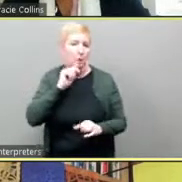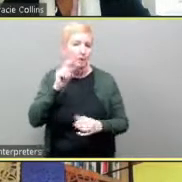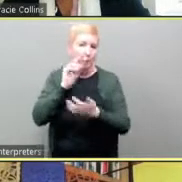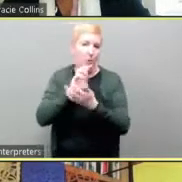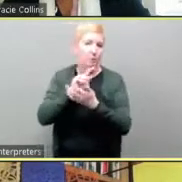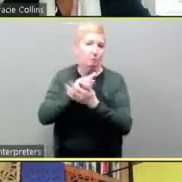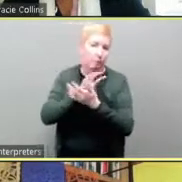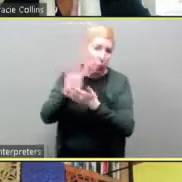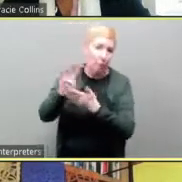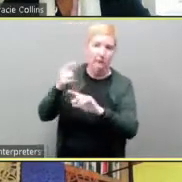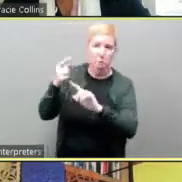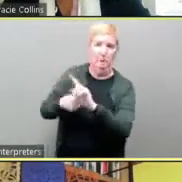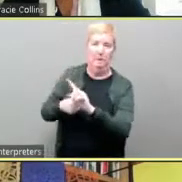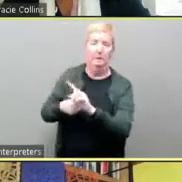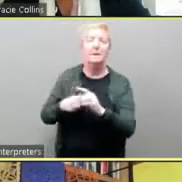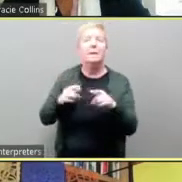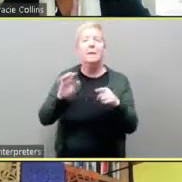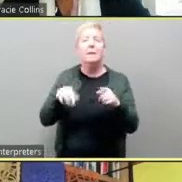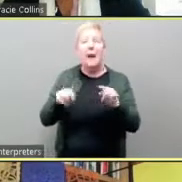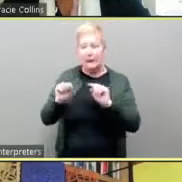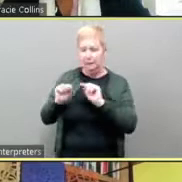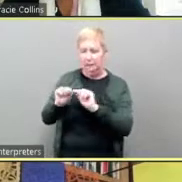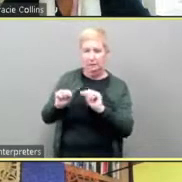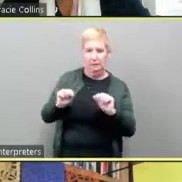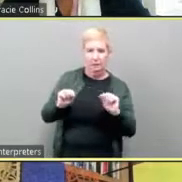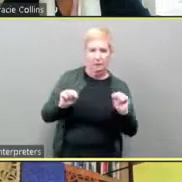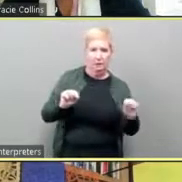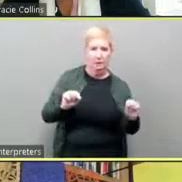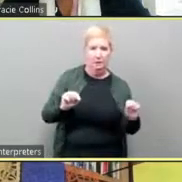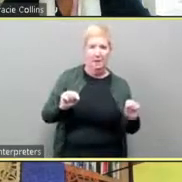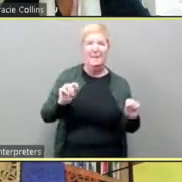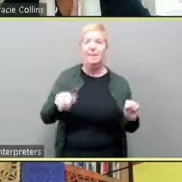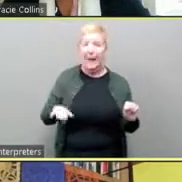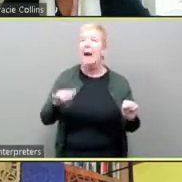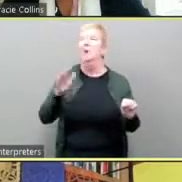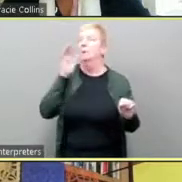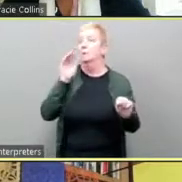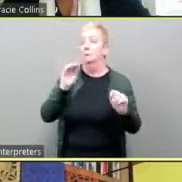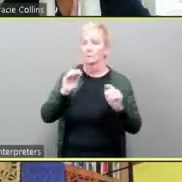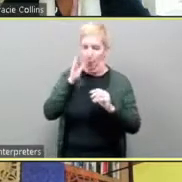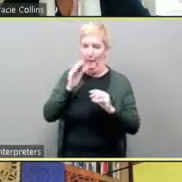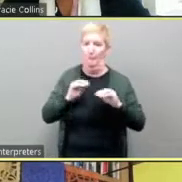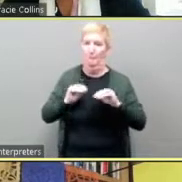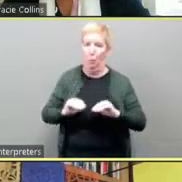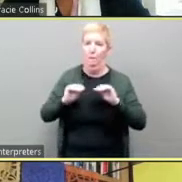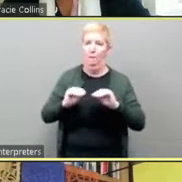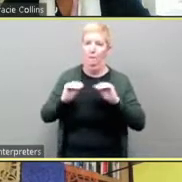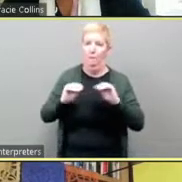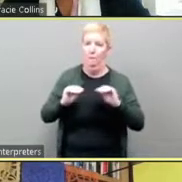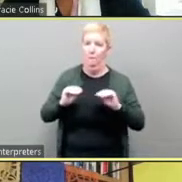black dotted line will move every uh every two weeks because that's the line